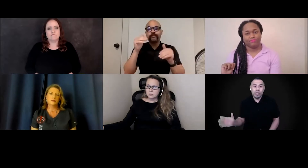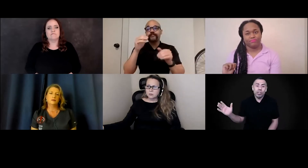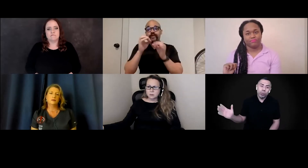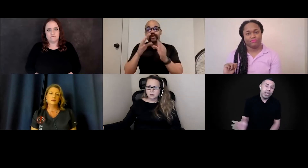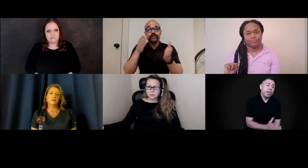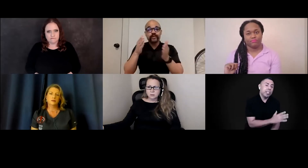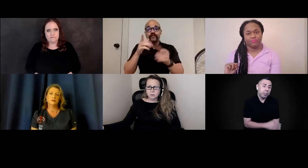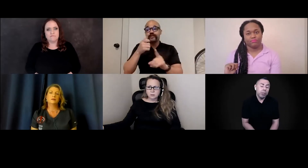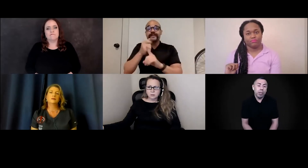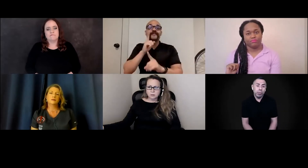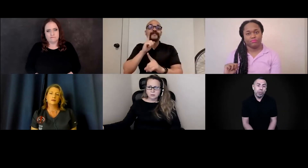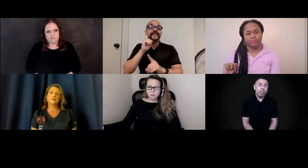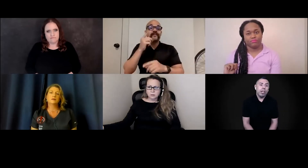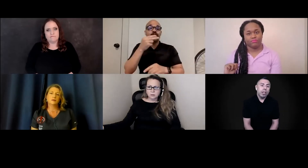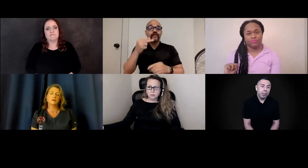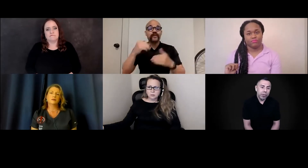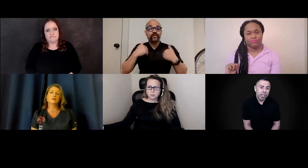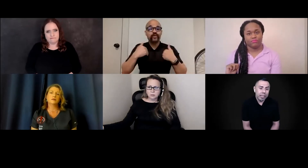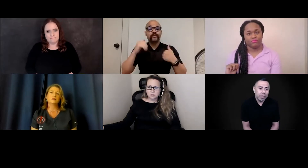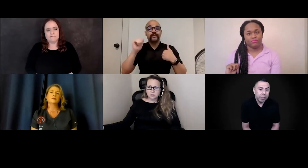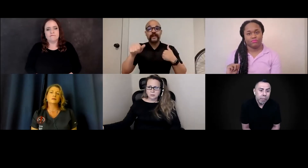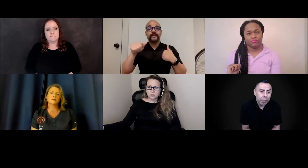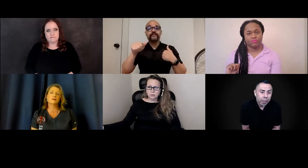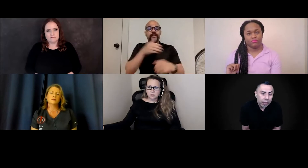will swing that pendulum on both sides.